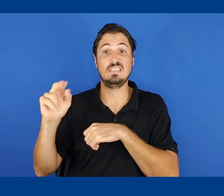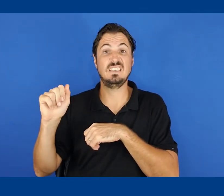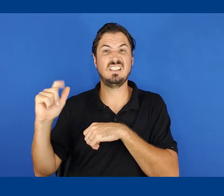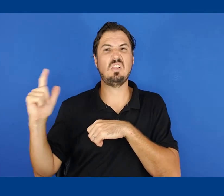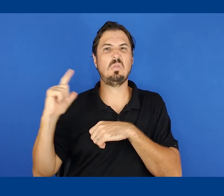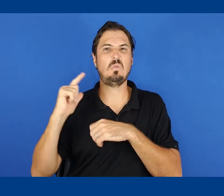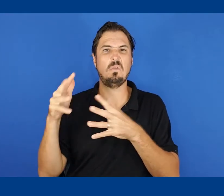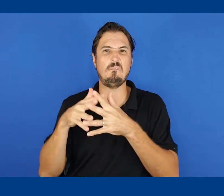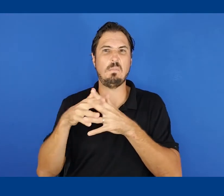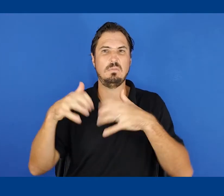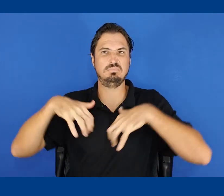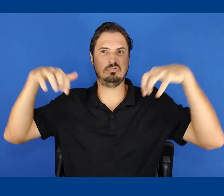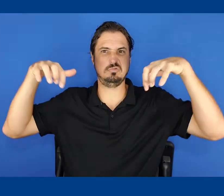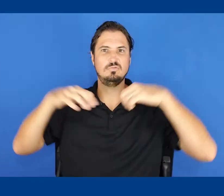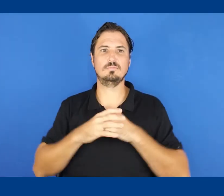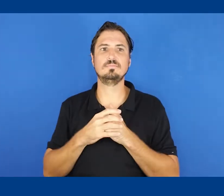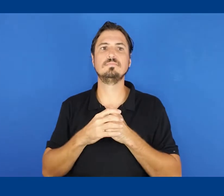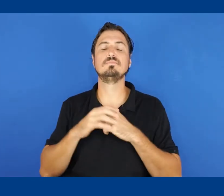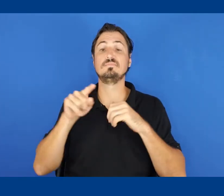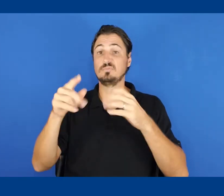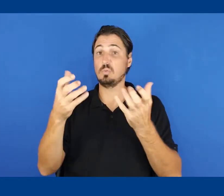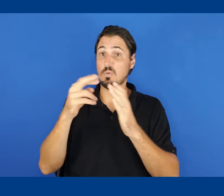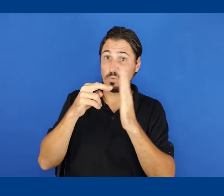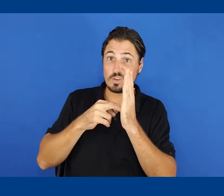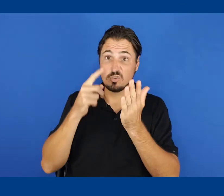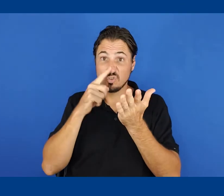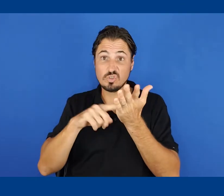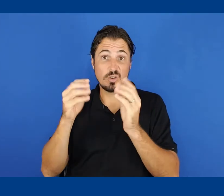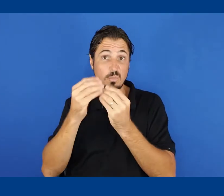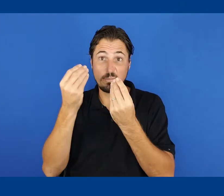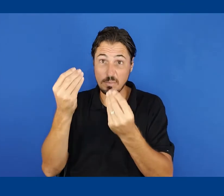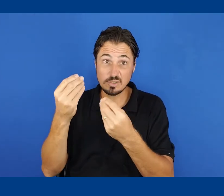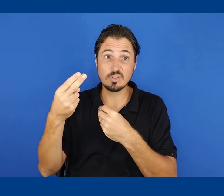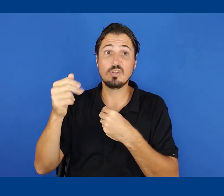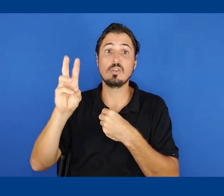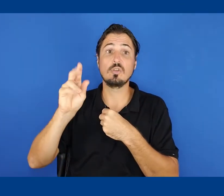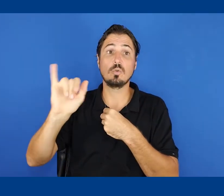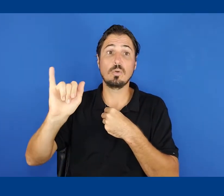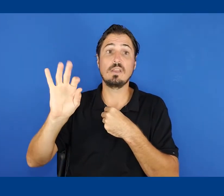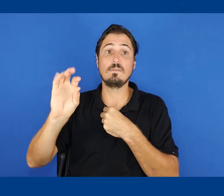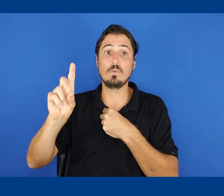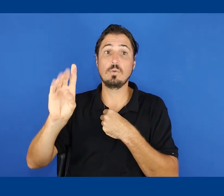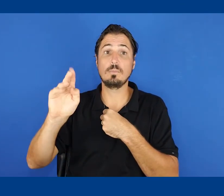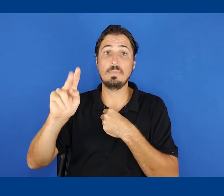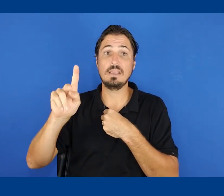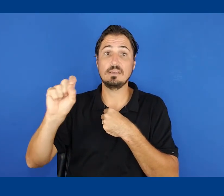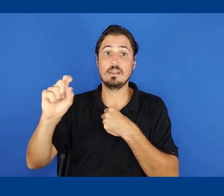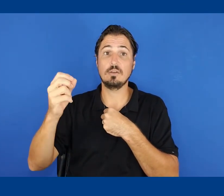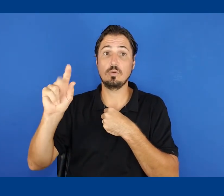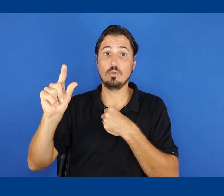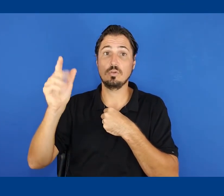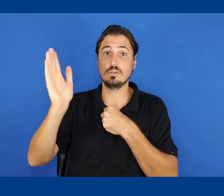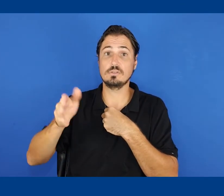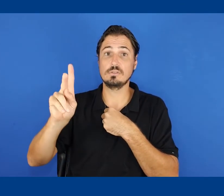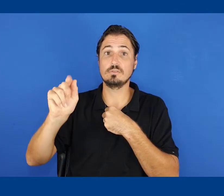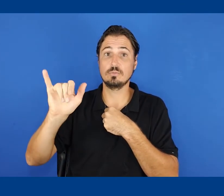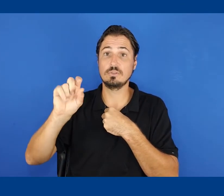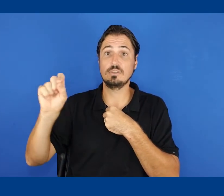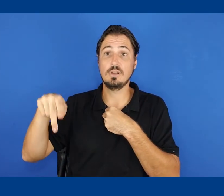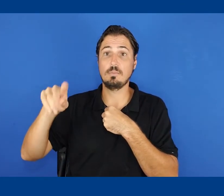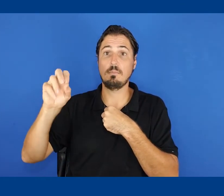reservations are required. For more information or to register, please visit hawaiifoodbank.org/kauai-pop-up